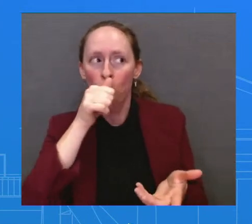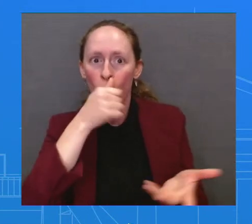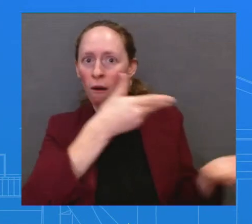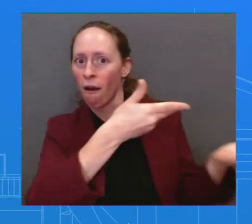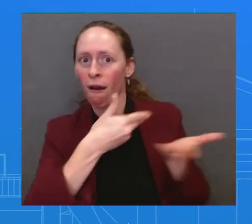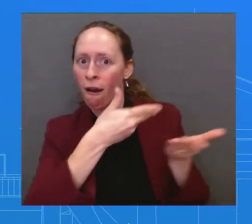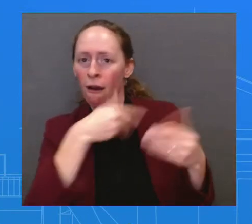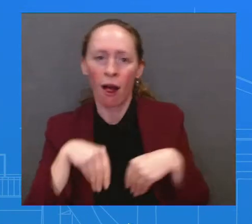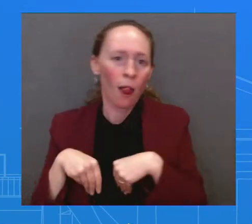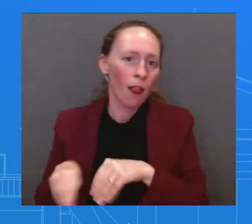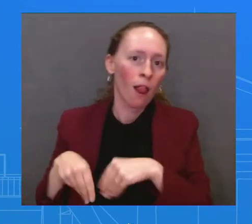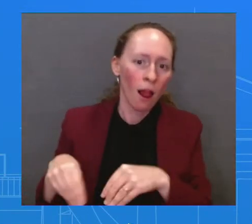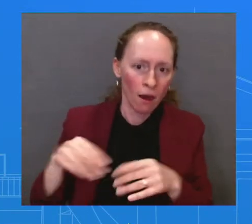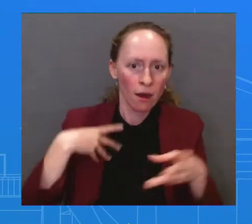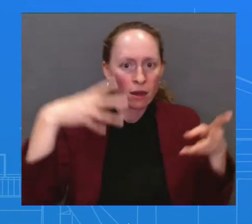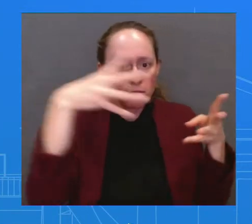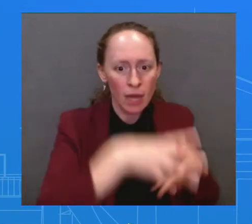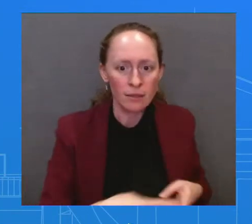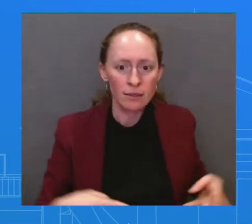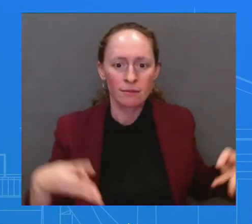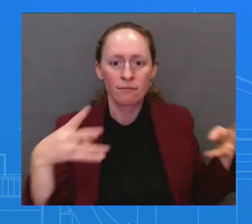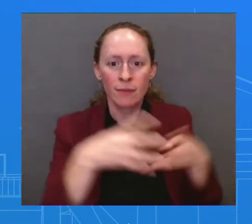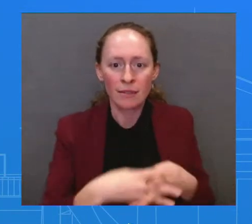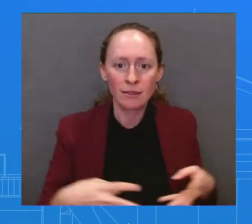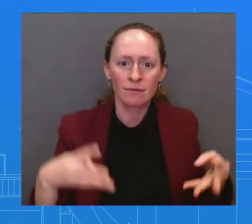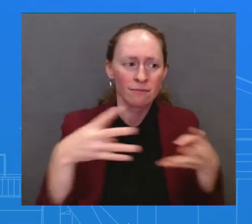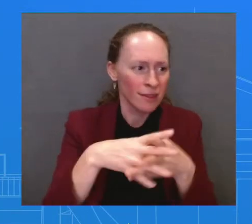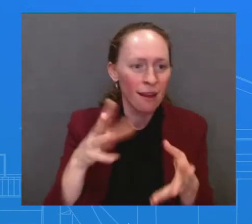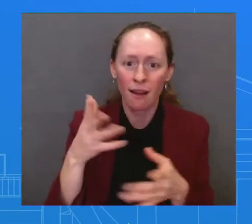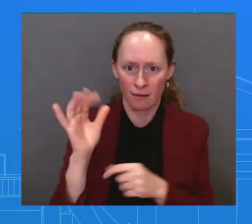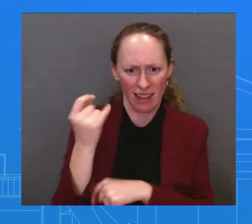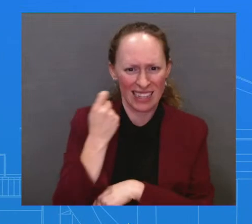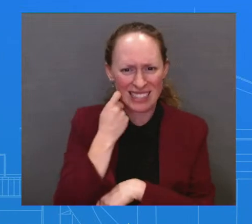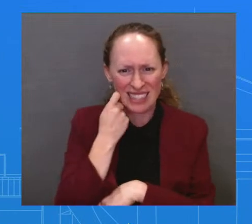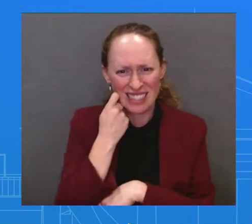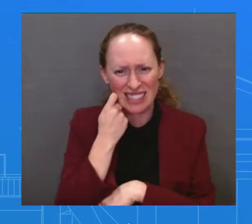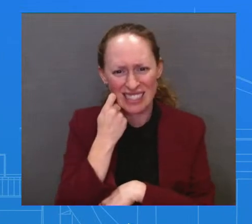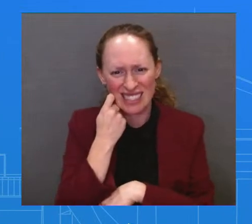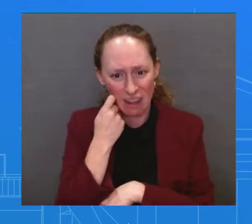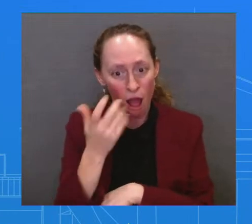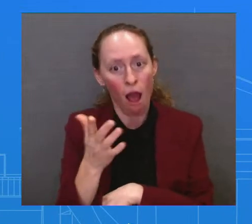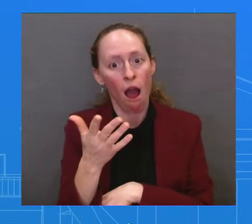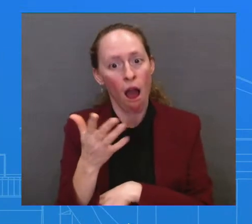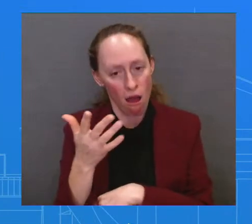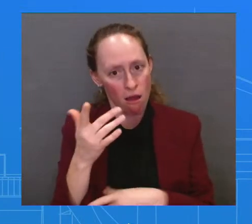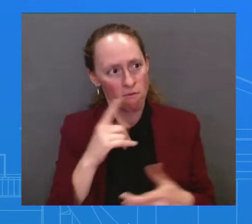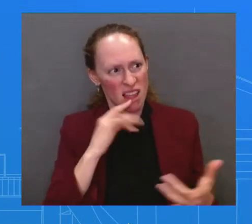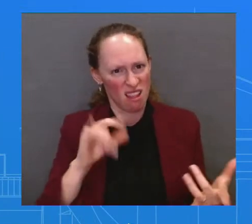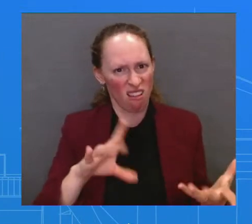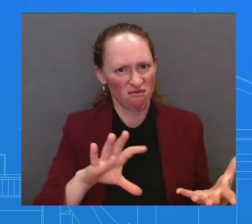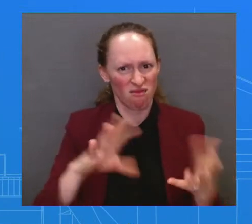And that's what that would do to the -- to the border; it would hurt and harm and not deal with the issue. So, they are doing the opposite